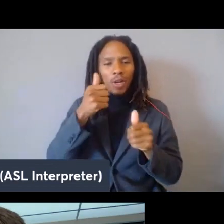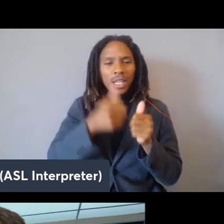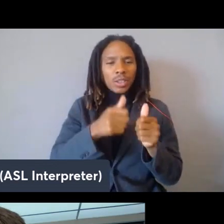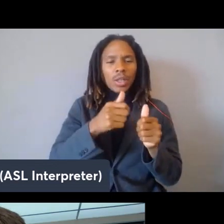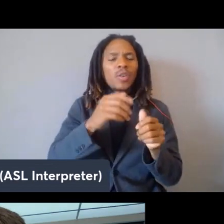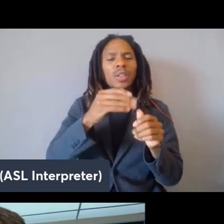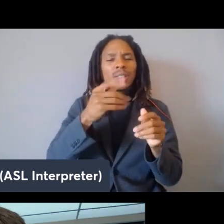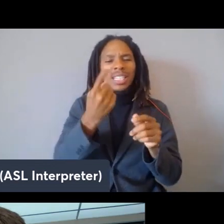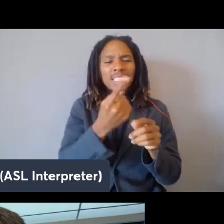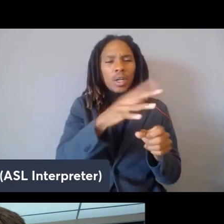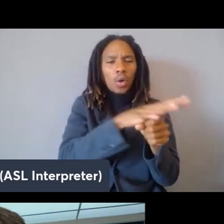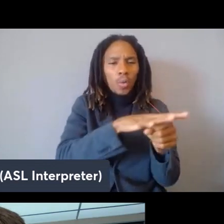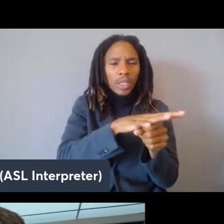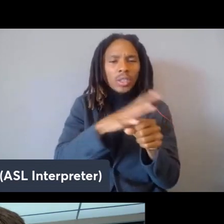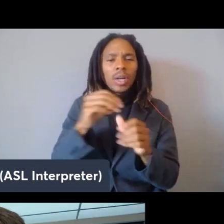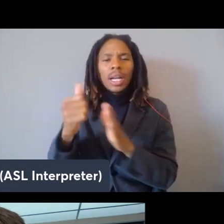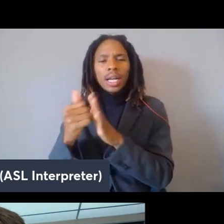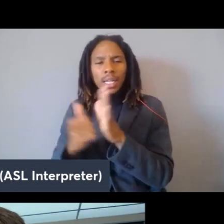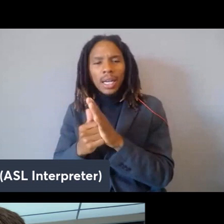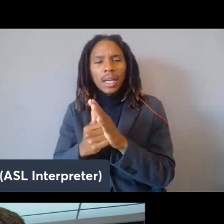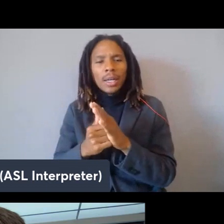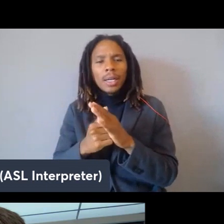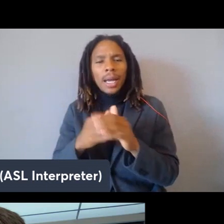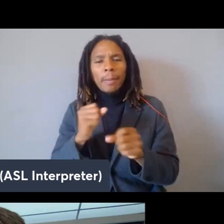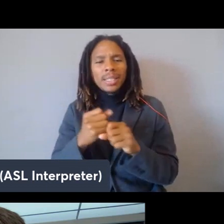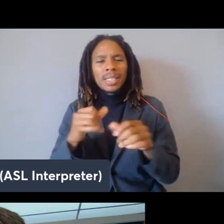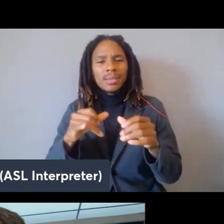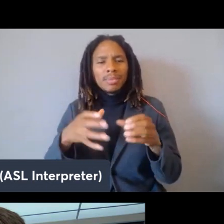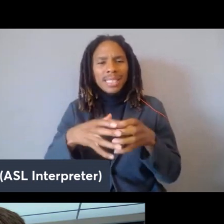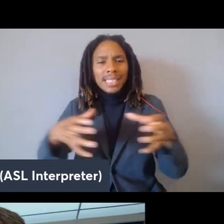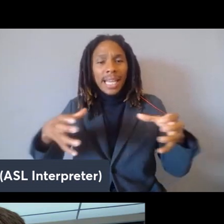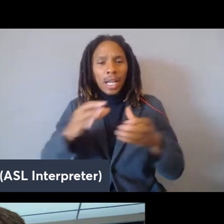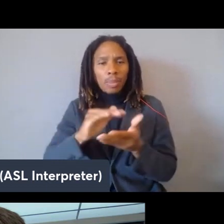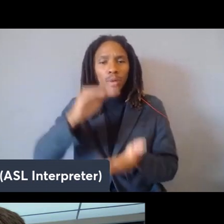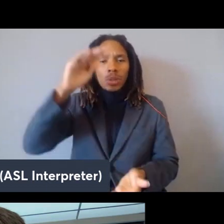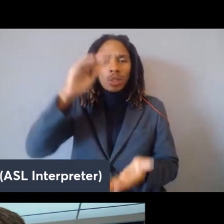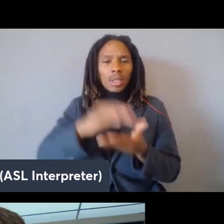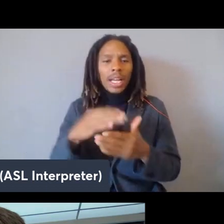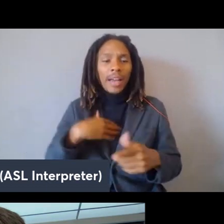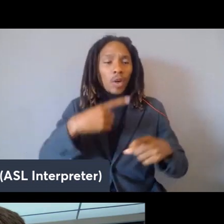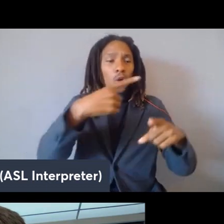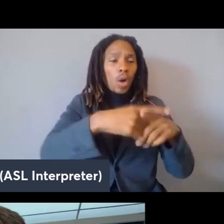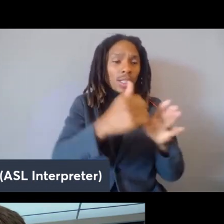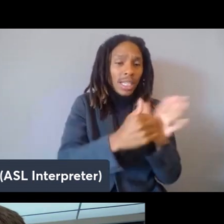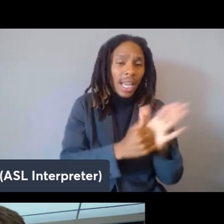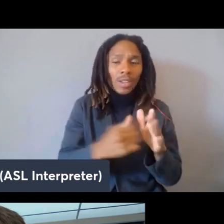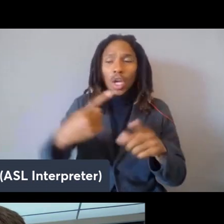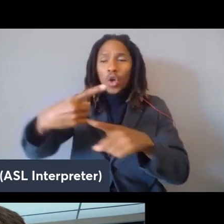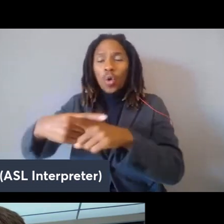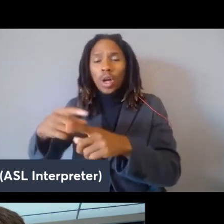StackSets enhances and makes it scalable. So you have cross account, cross region, and all of those kind of infrastructure deployment,